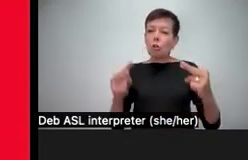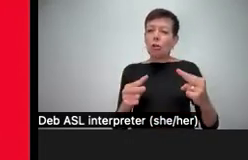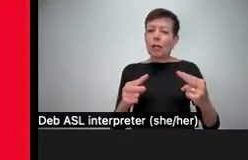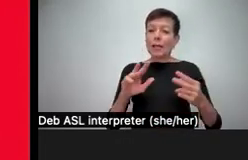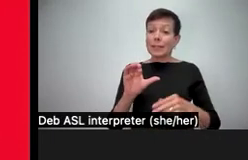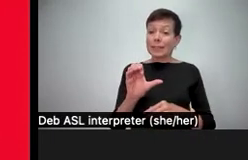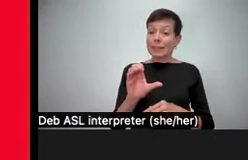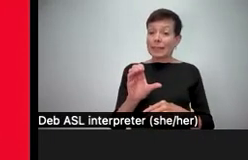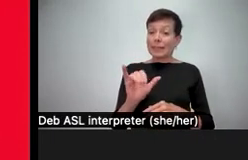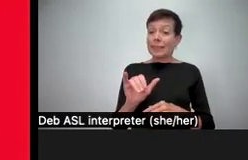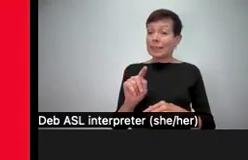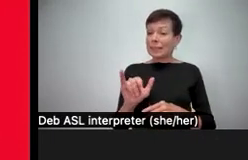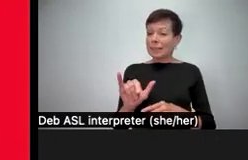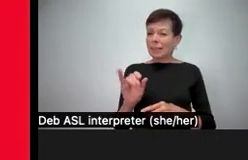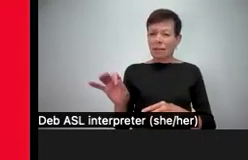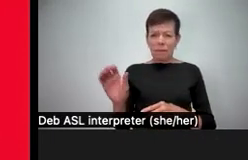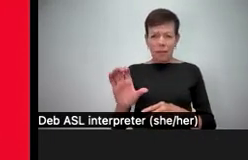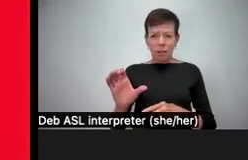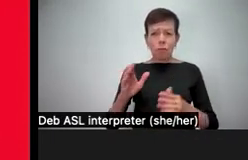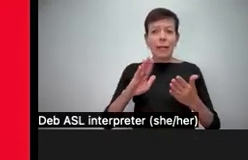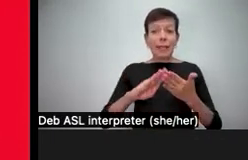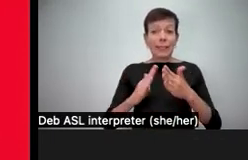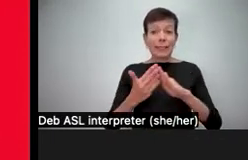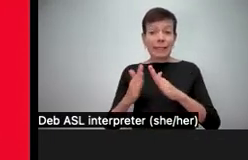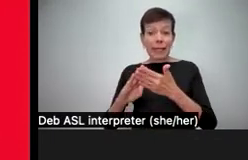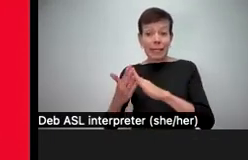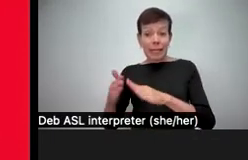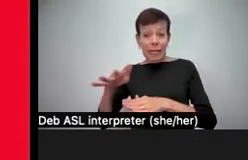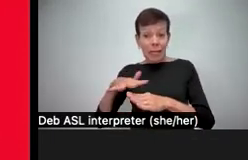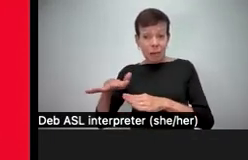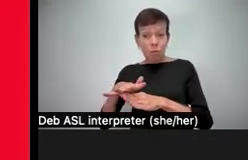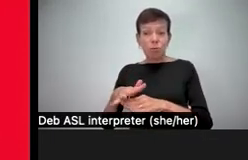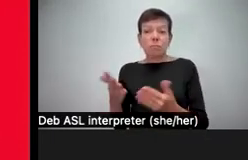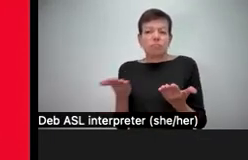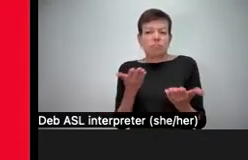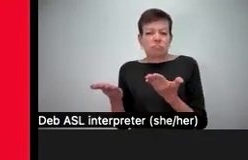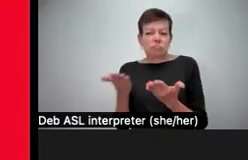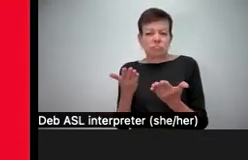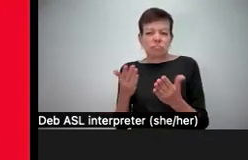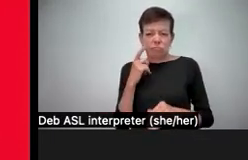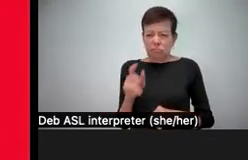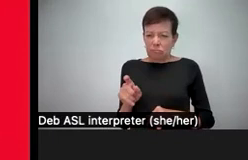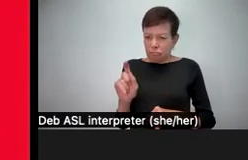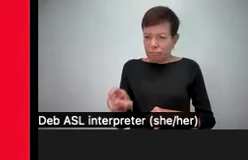FAQ I believe we have a link to this as well. But if you just look it up on the internet,